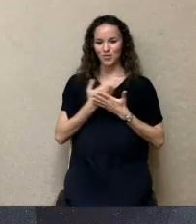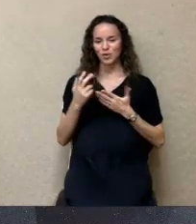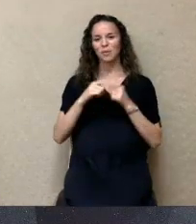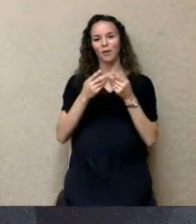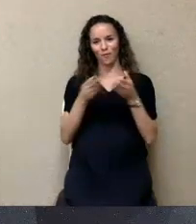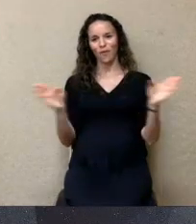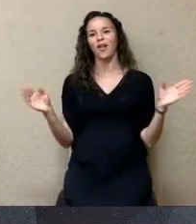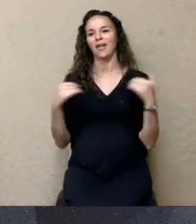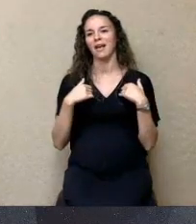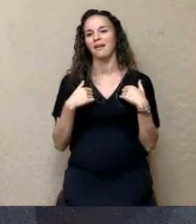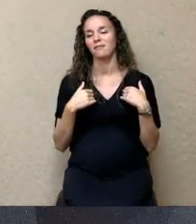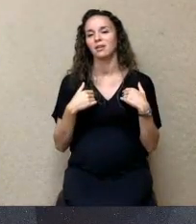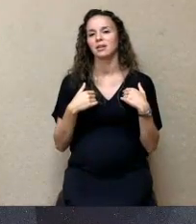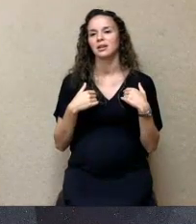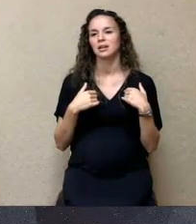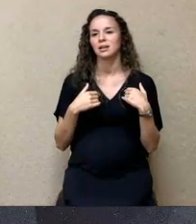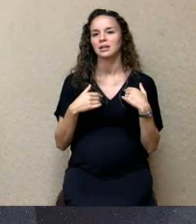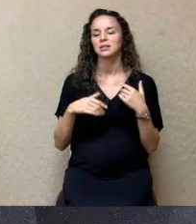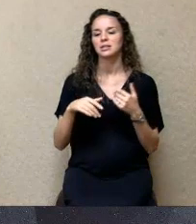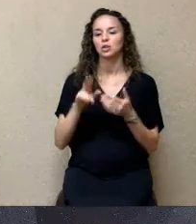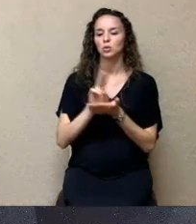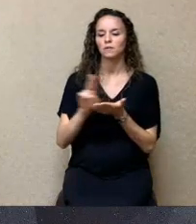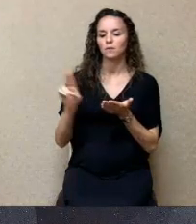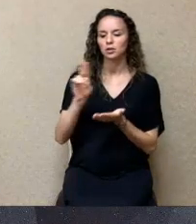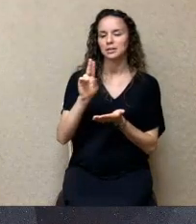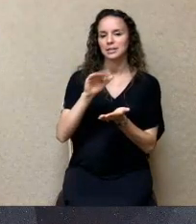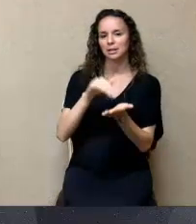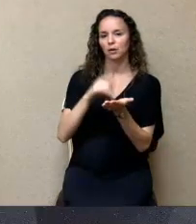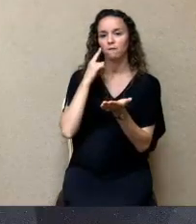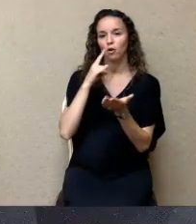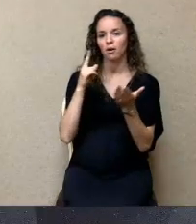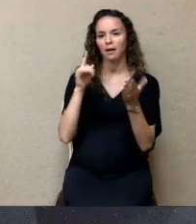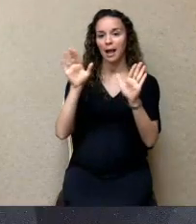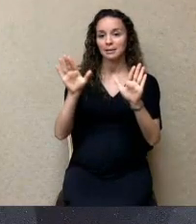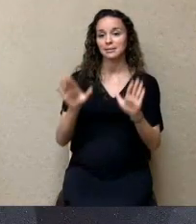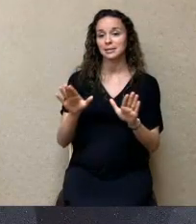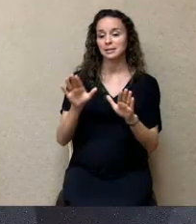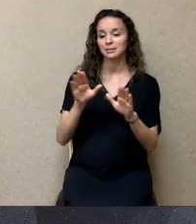So, the Waisman Center is a UCEDD, which is a University Center for Excellence in Developmental Disabilities and